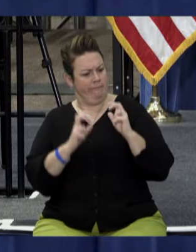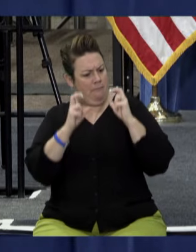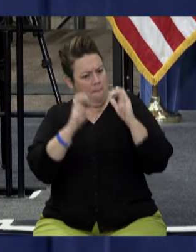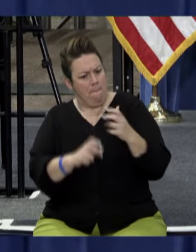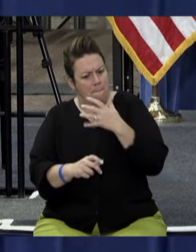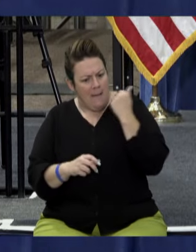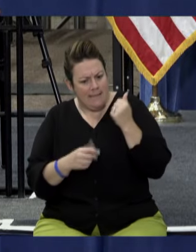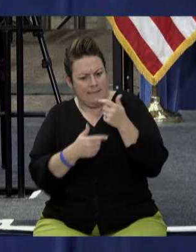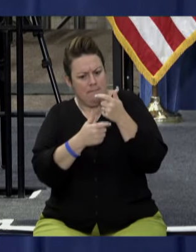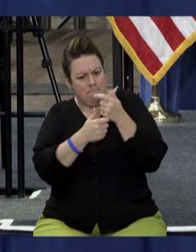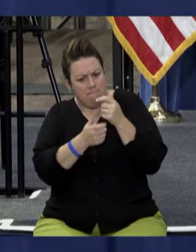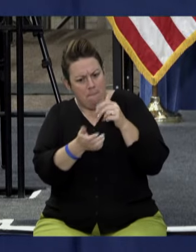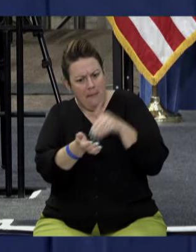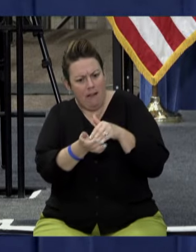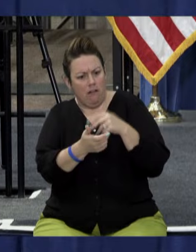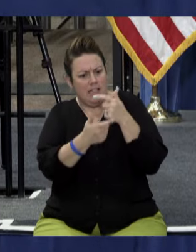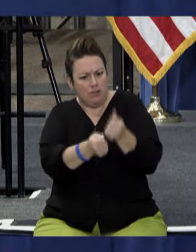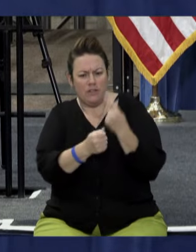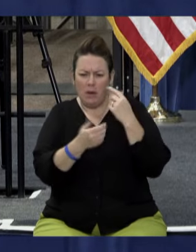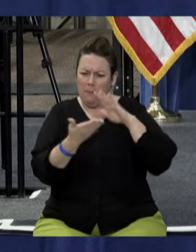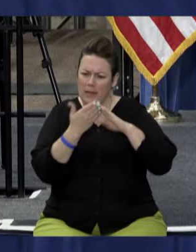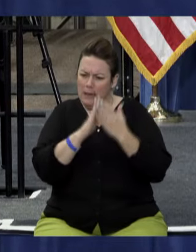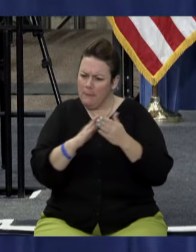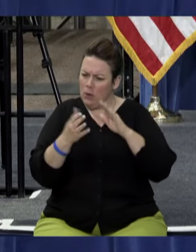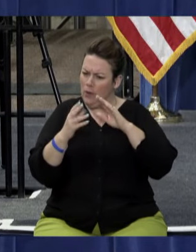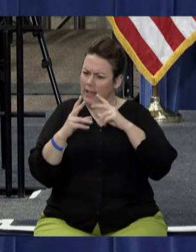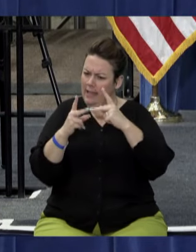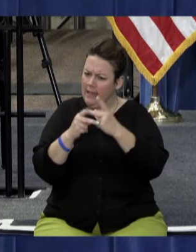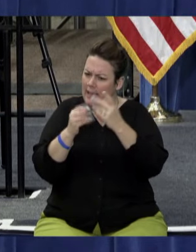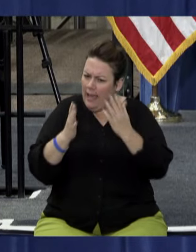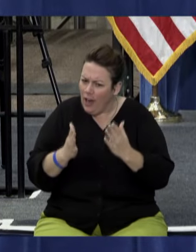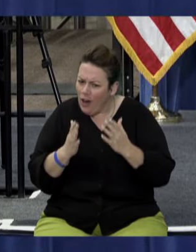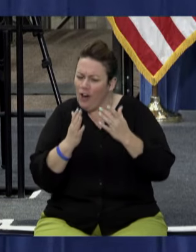that community care aspect, and sending them people to community care, we were bound by